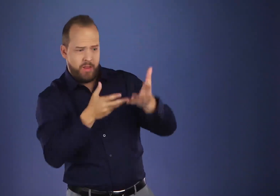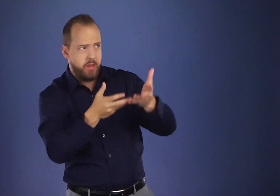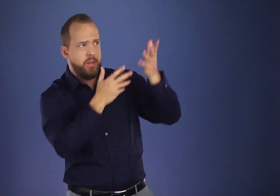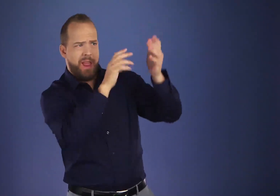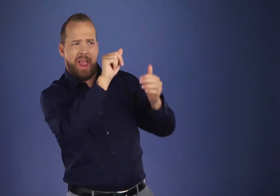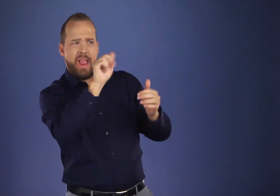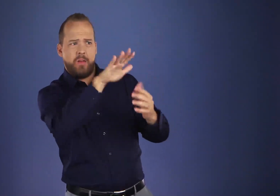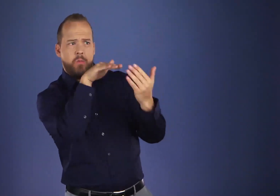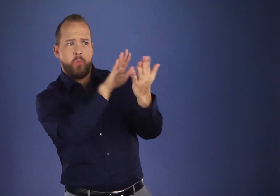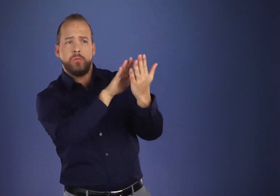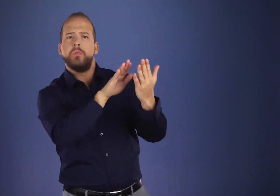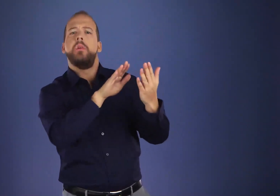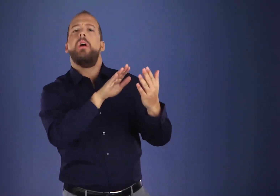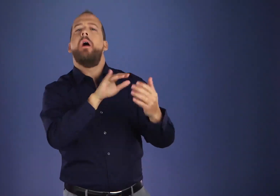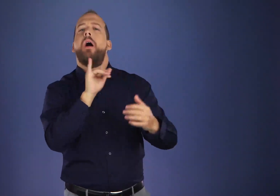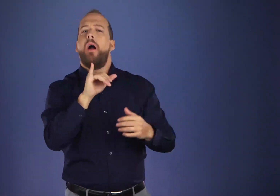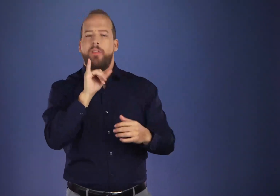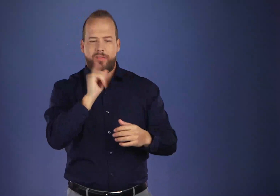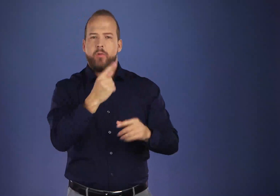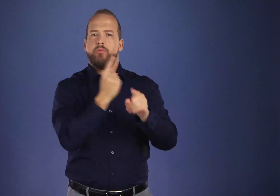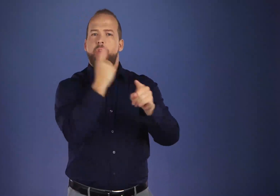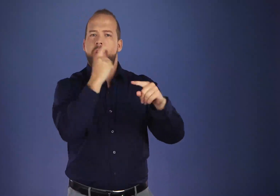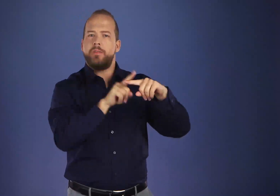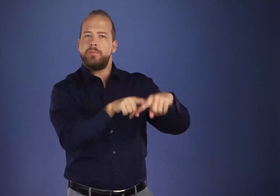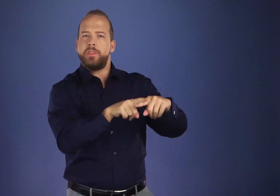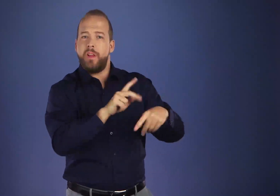hasn't produced any baleful results.